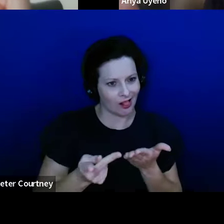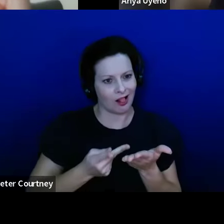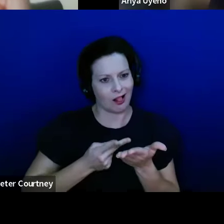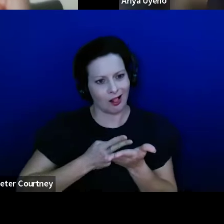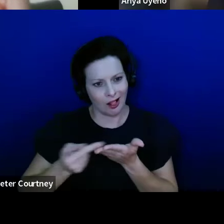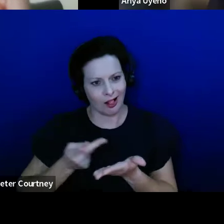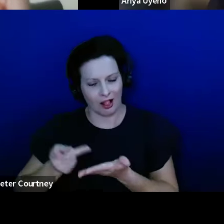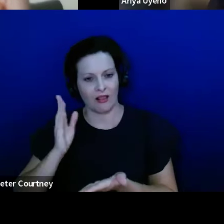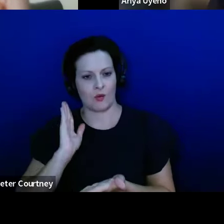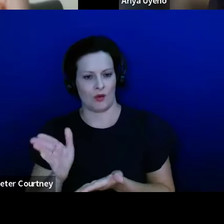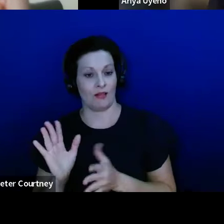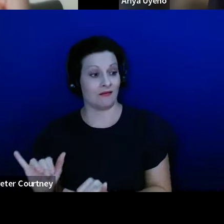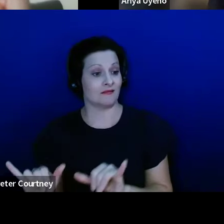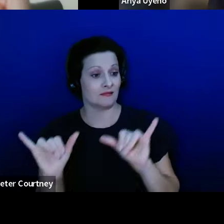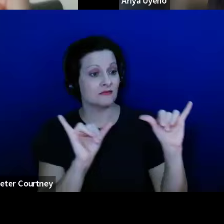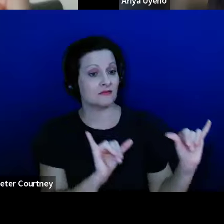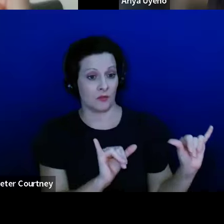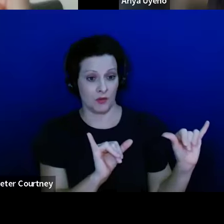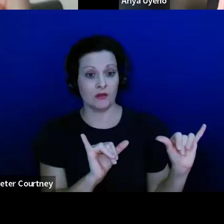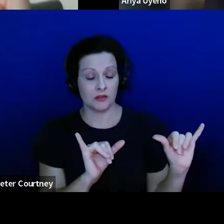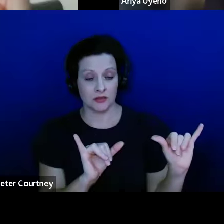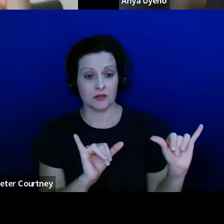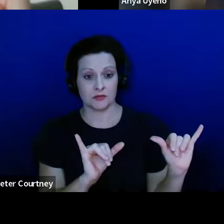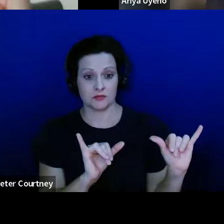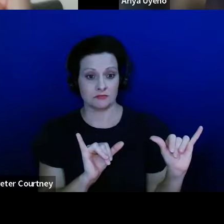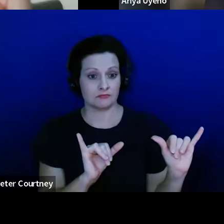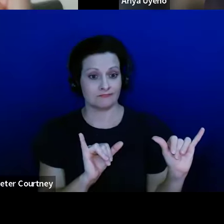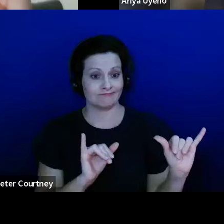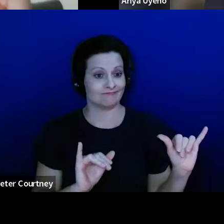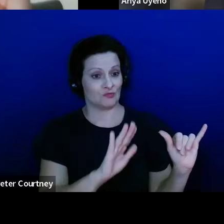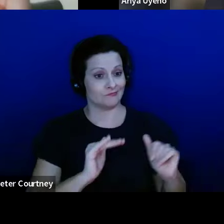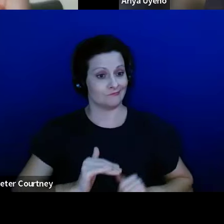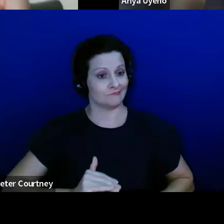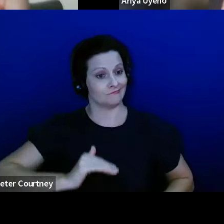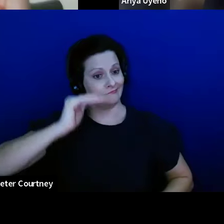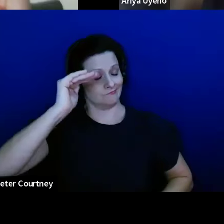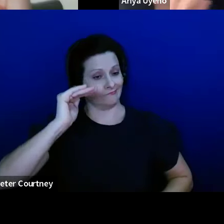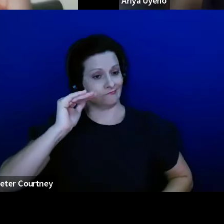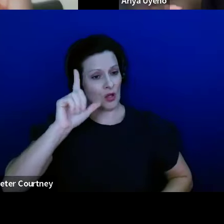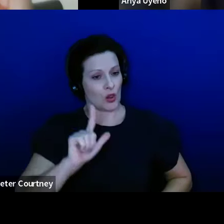it's very similar to your upbringing as a low income student and how you had to fail over